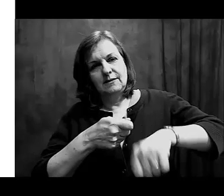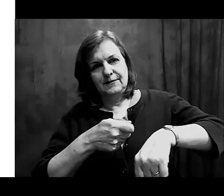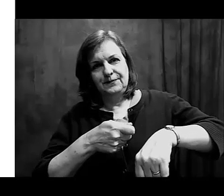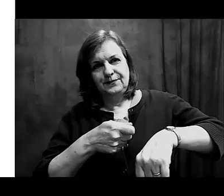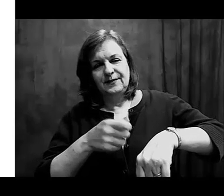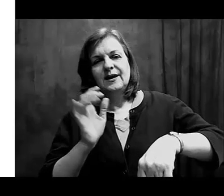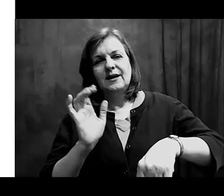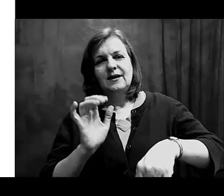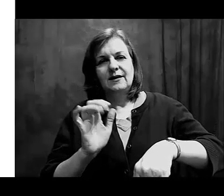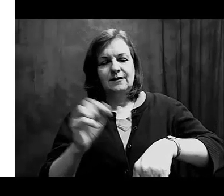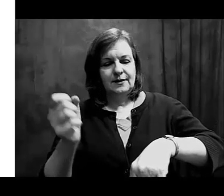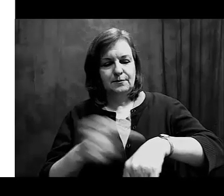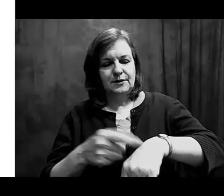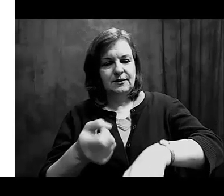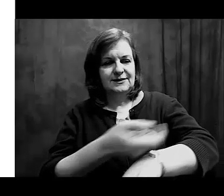this is actually sending